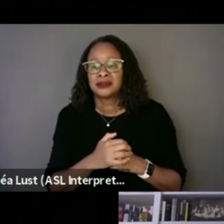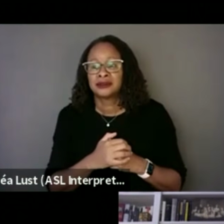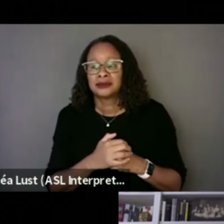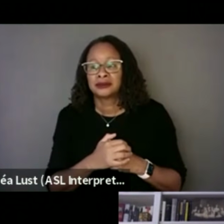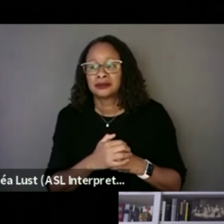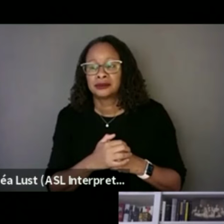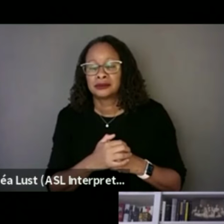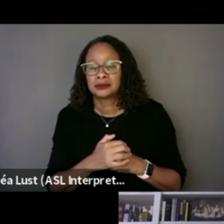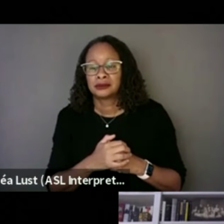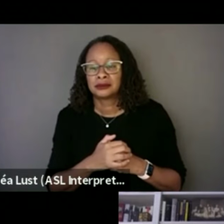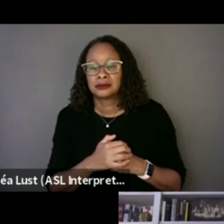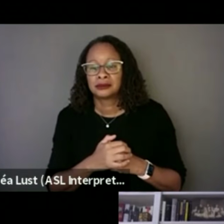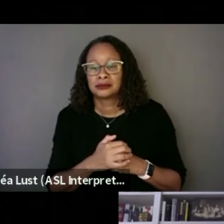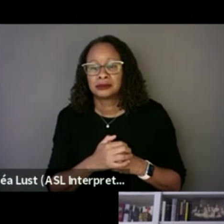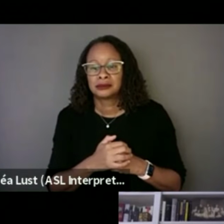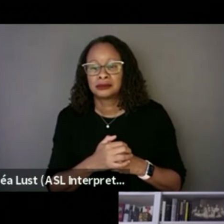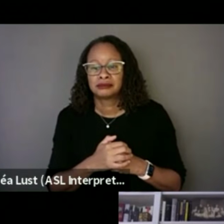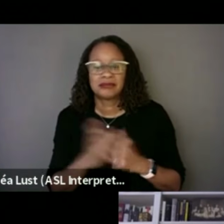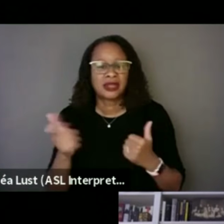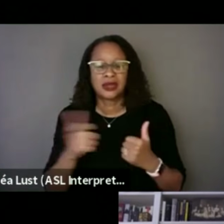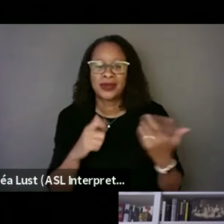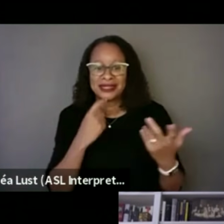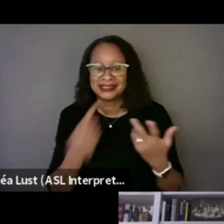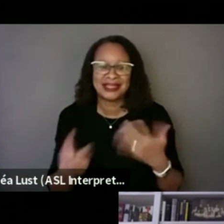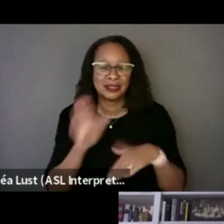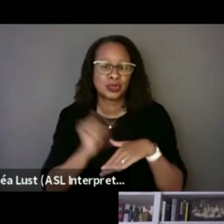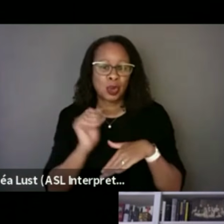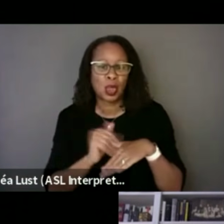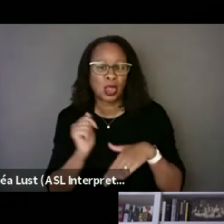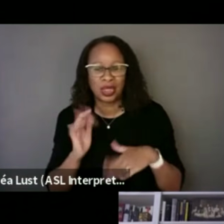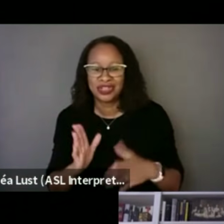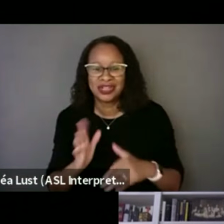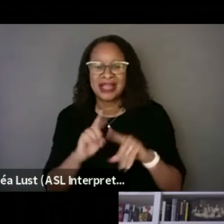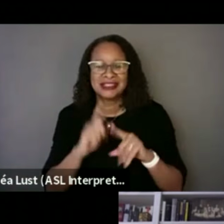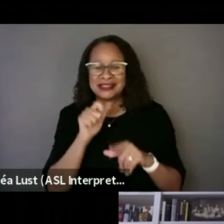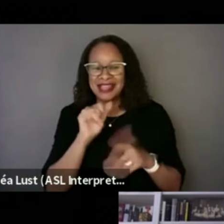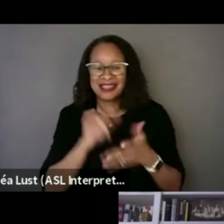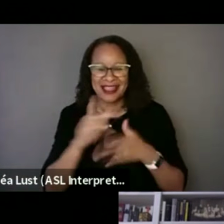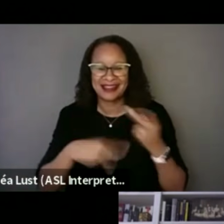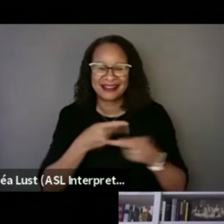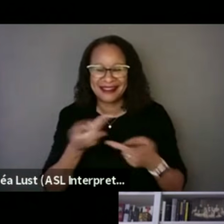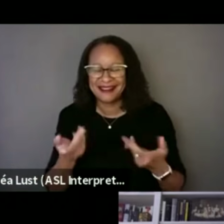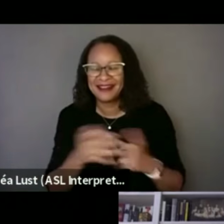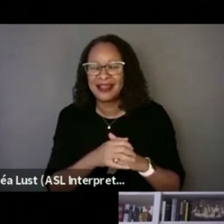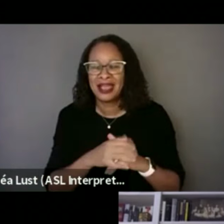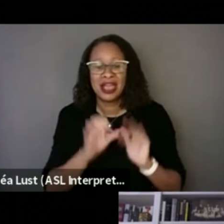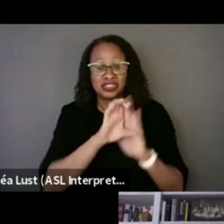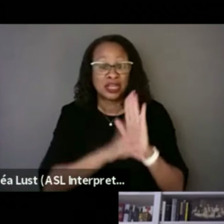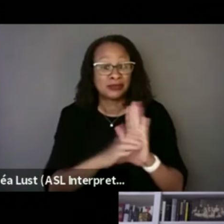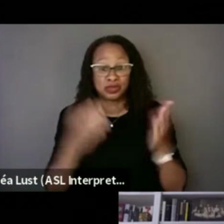I mean, anyway, I don't want to give away, no spoilers. It's not really that kind of a film, but anyway, there were chapters we didn't know were going to happen.